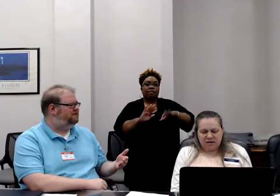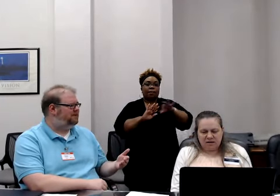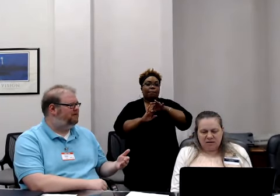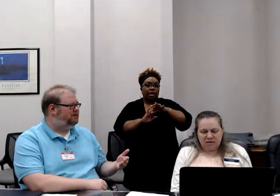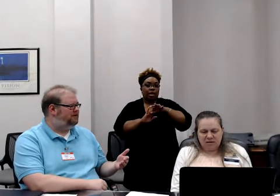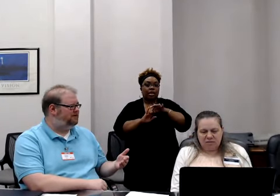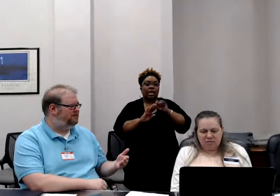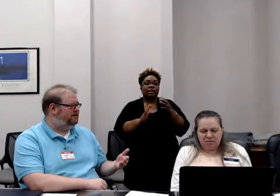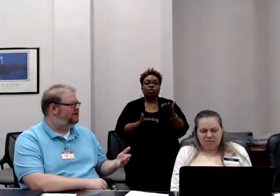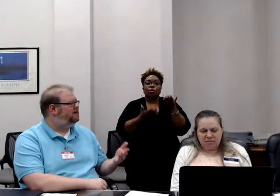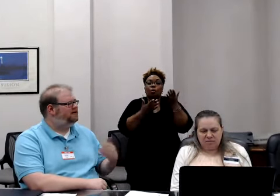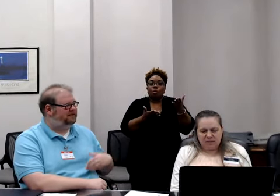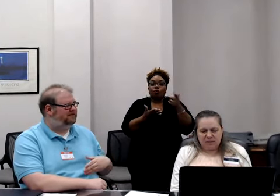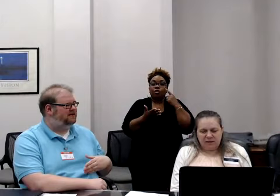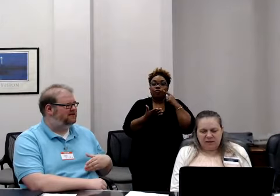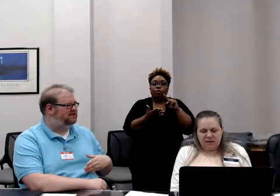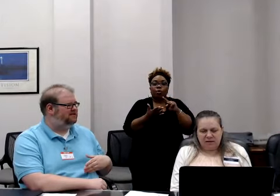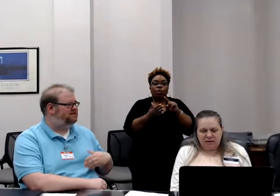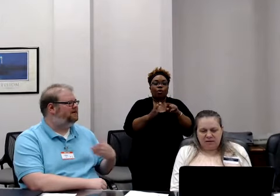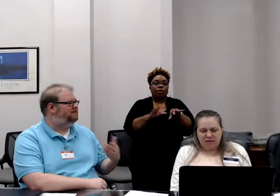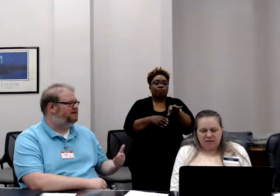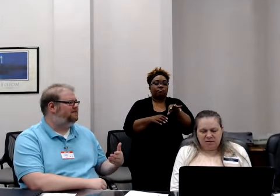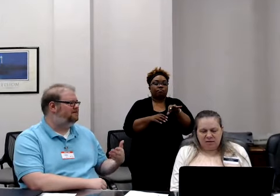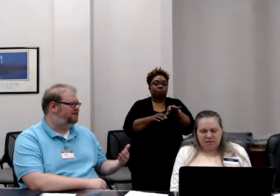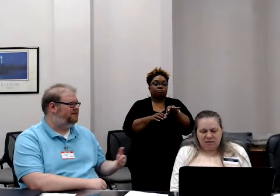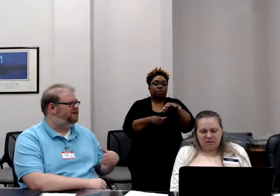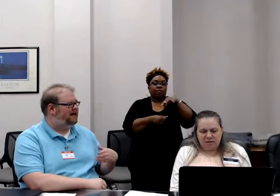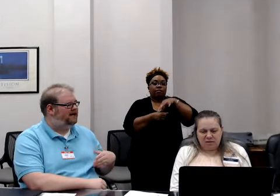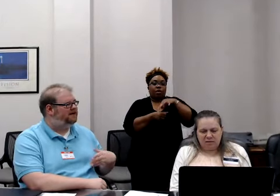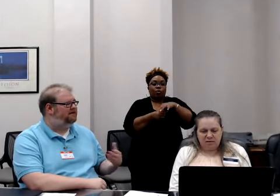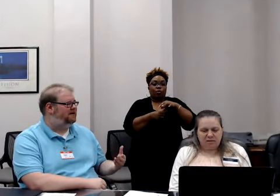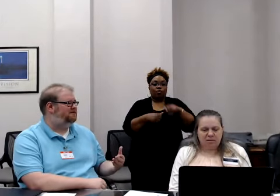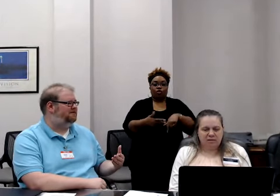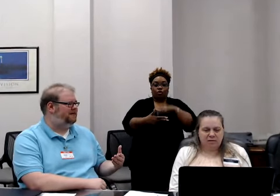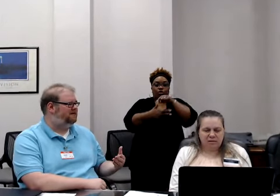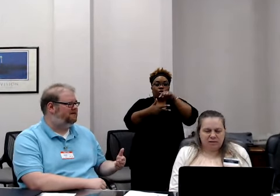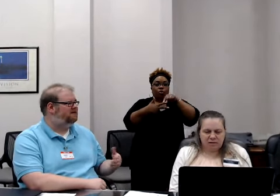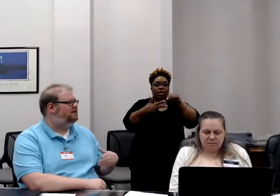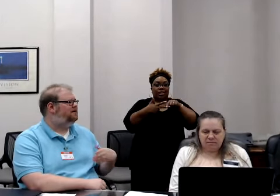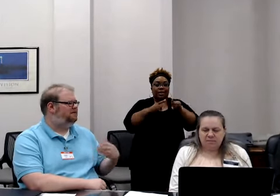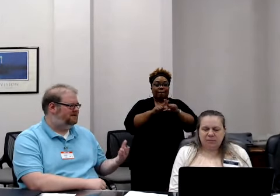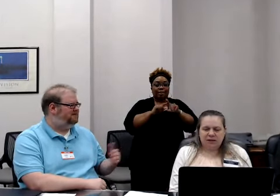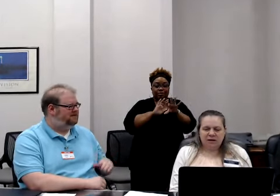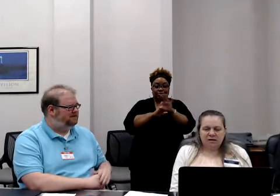a vote for not more than three and you've only selected two it will inform you that you have another option available, but it's up to you